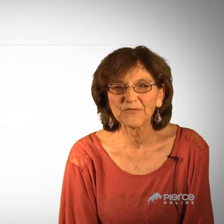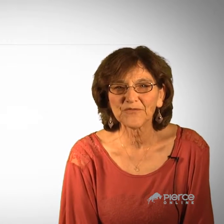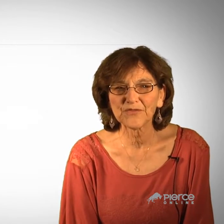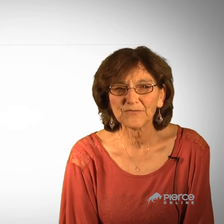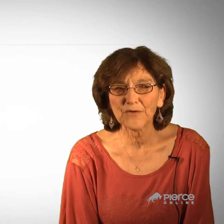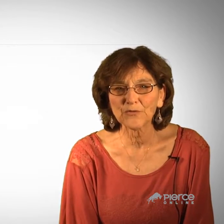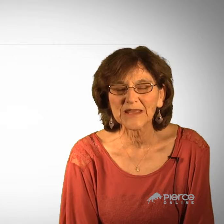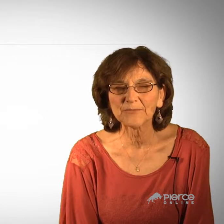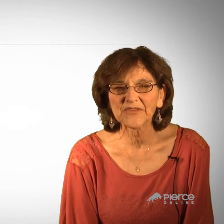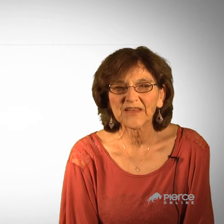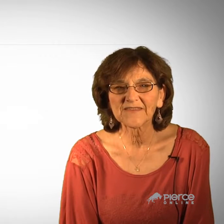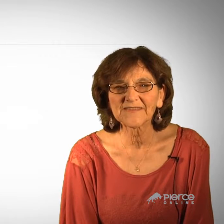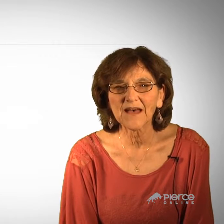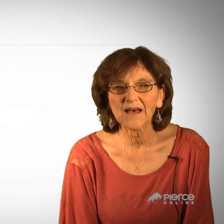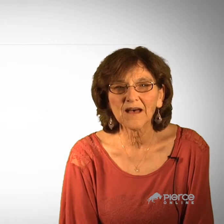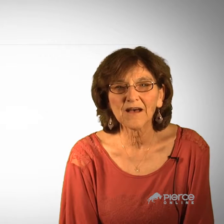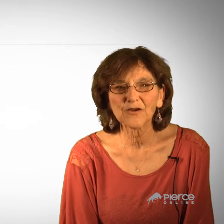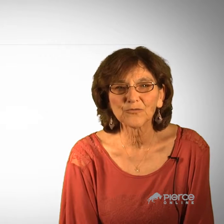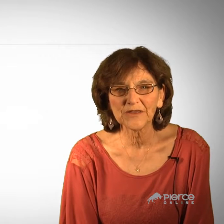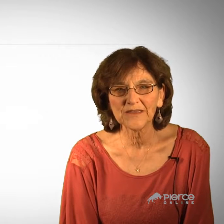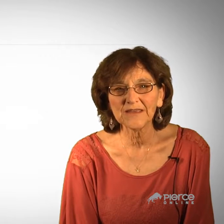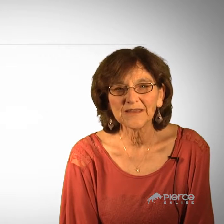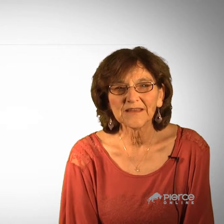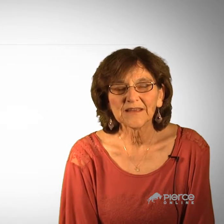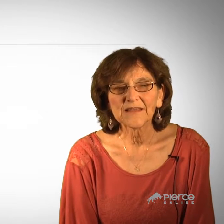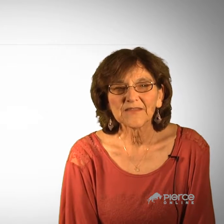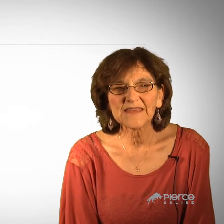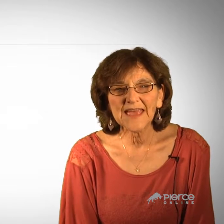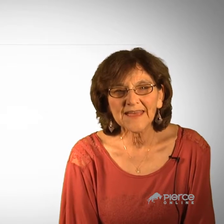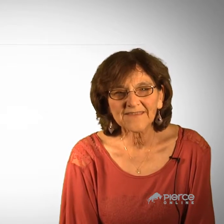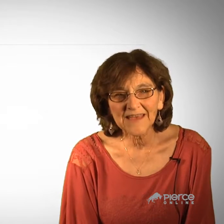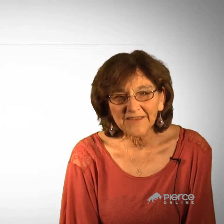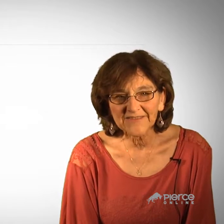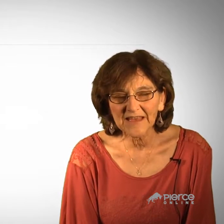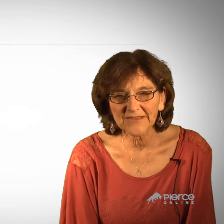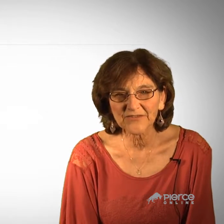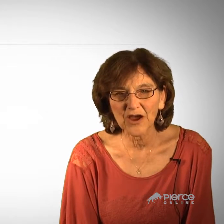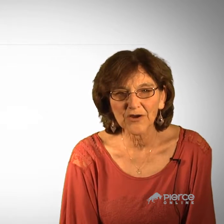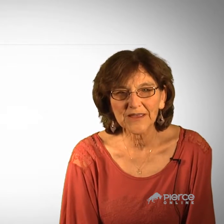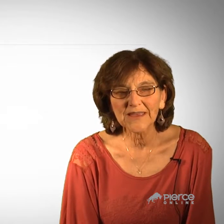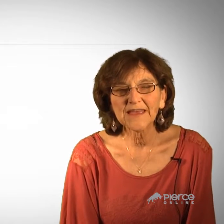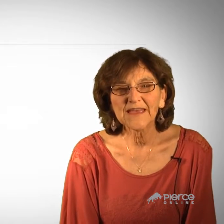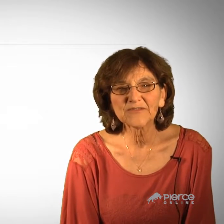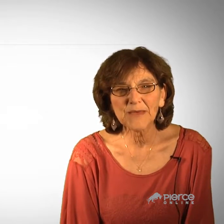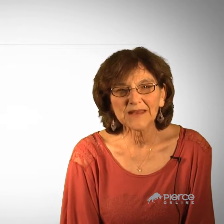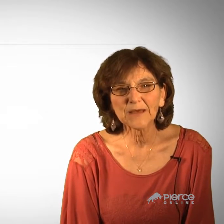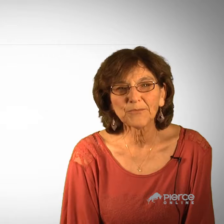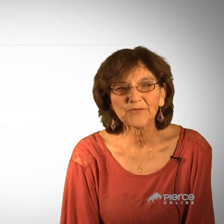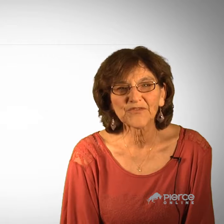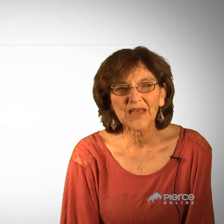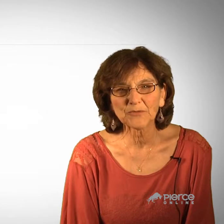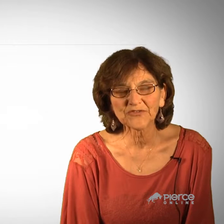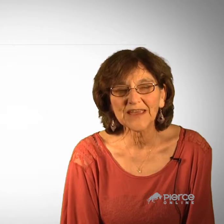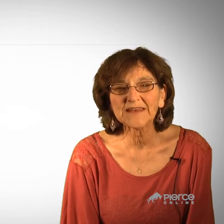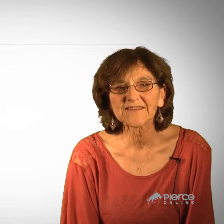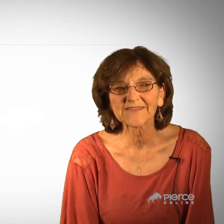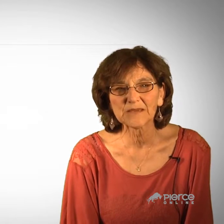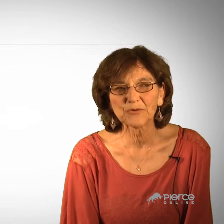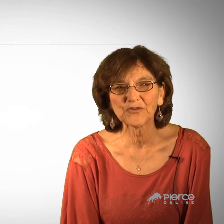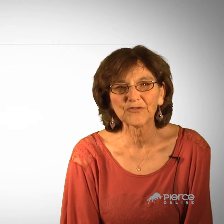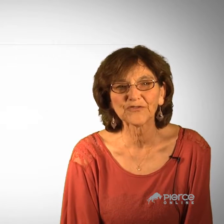of phonemes, /s/ /a/ /r/ /i/, the ASL sign SORRY is made up of simultaneously produced